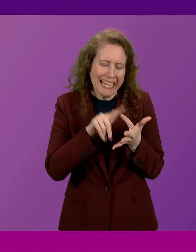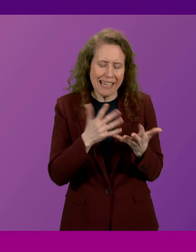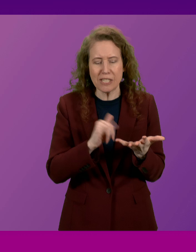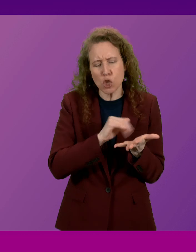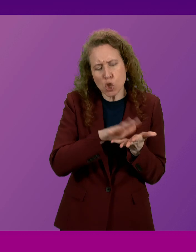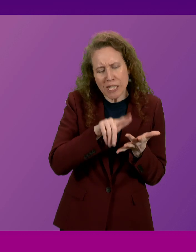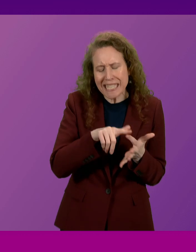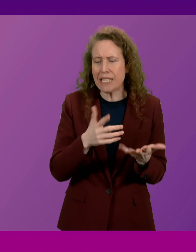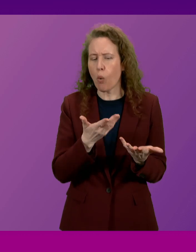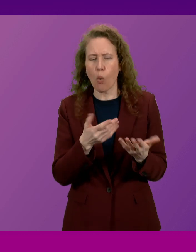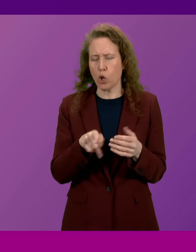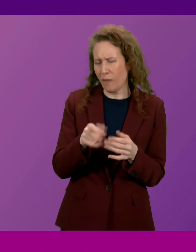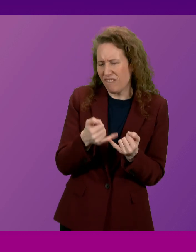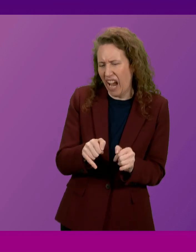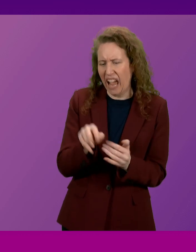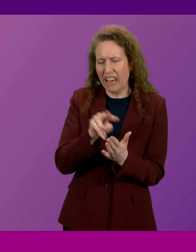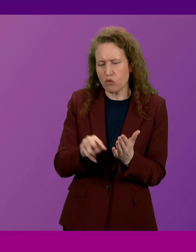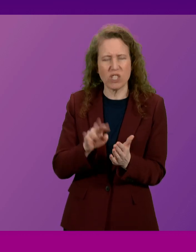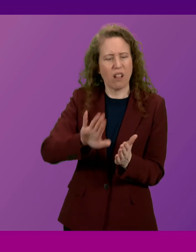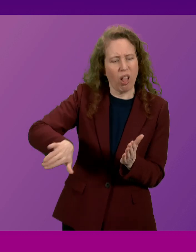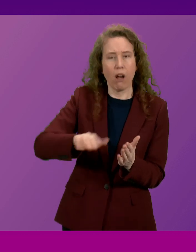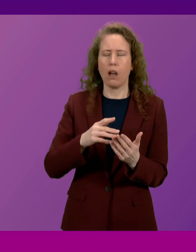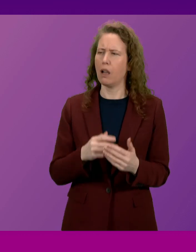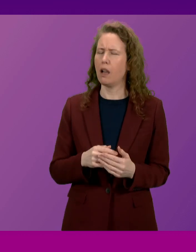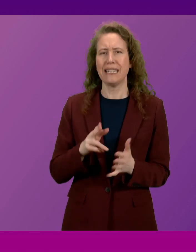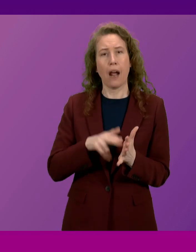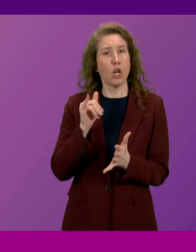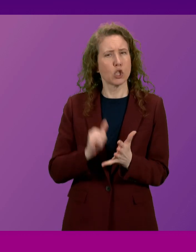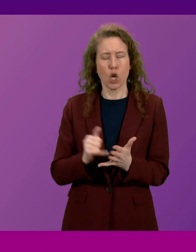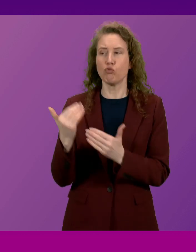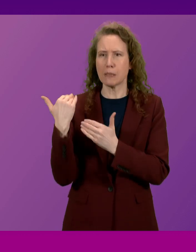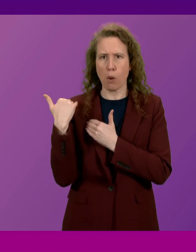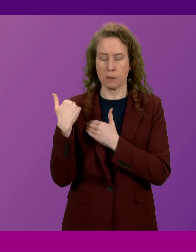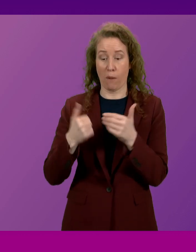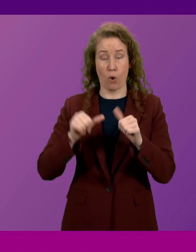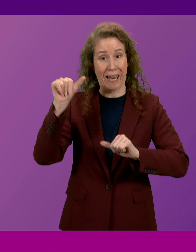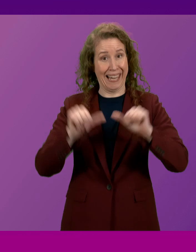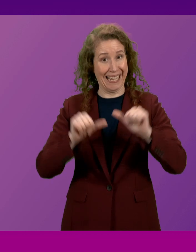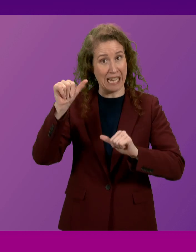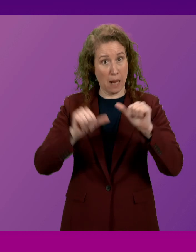and numeracy. Nicola Sturgeon is responsible for Scotland’s place in league tables plummeting and